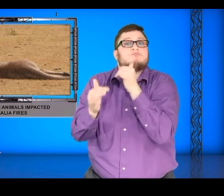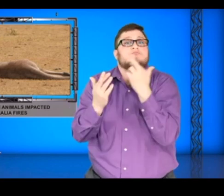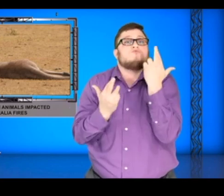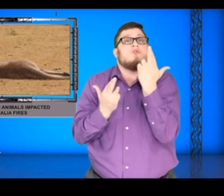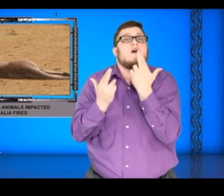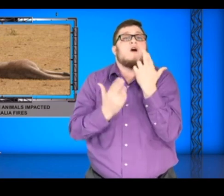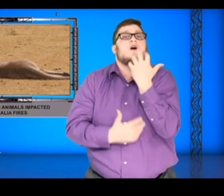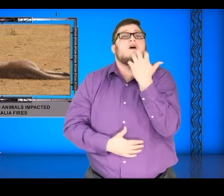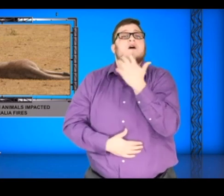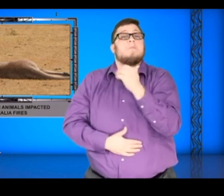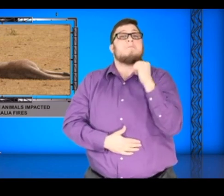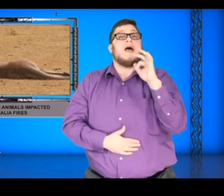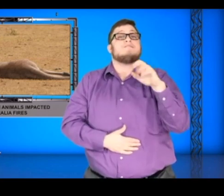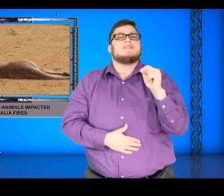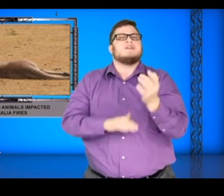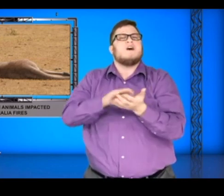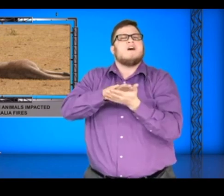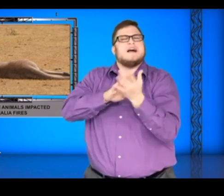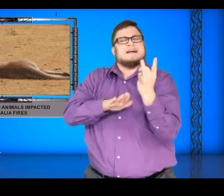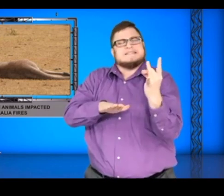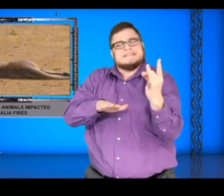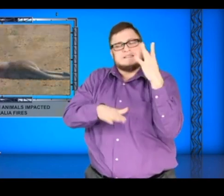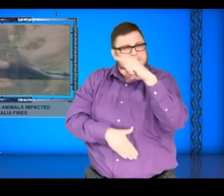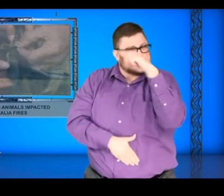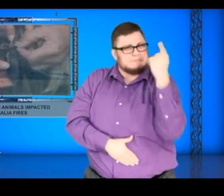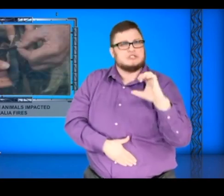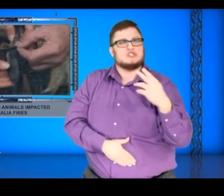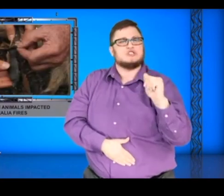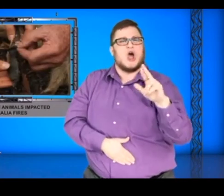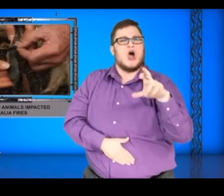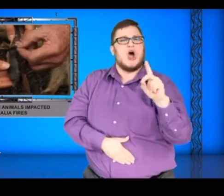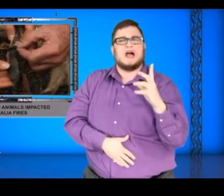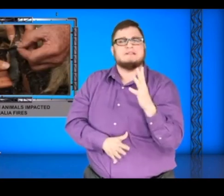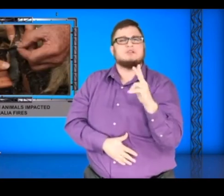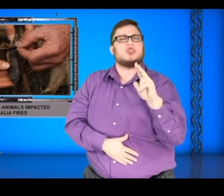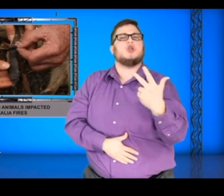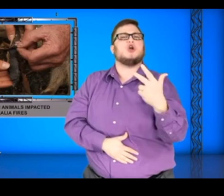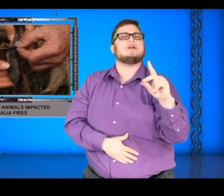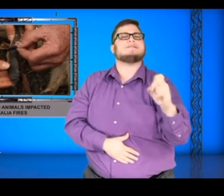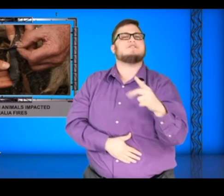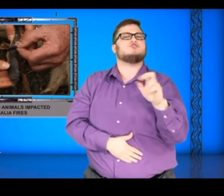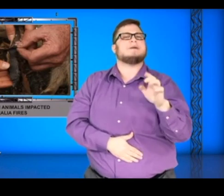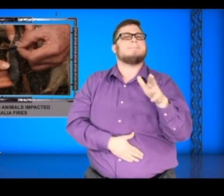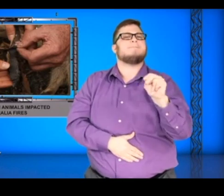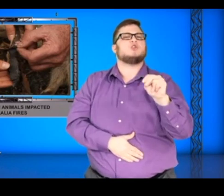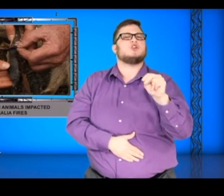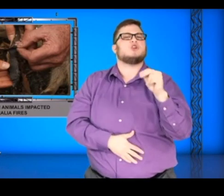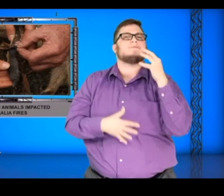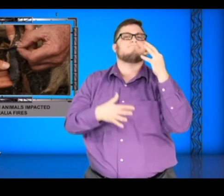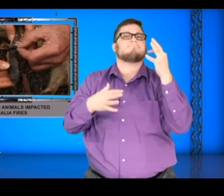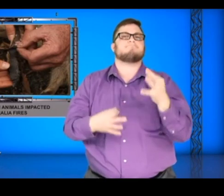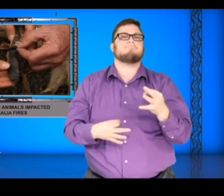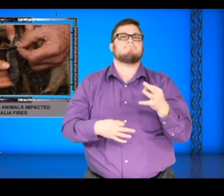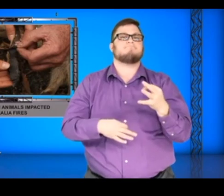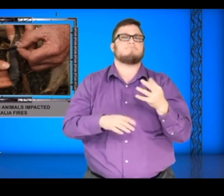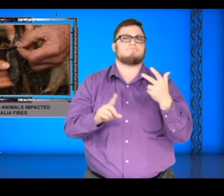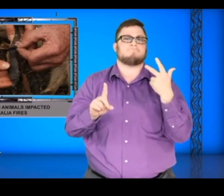The kangaroos back feet were terribly charred with third-degree burns and it had to be mercifully